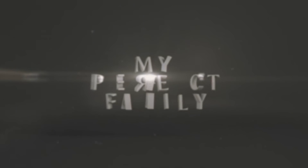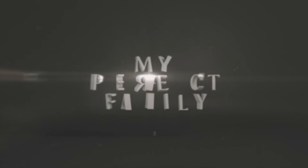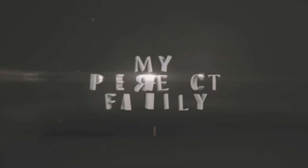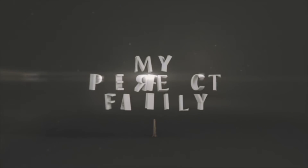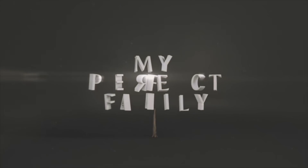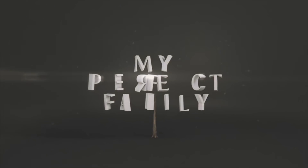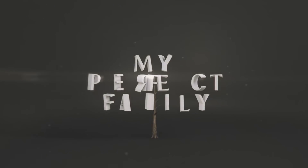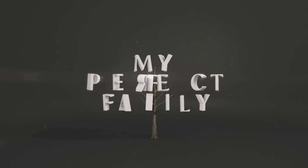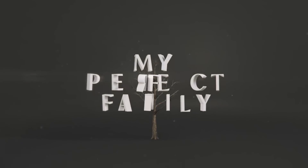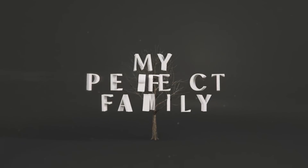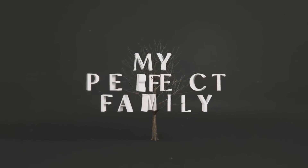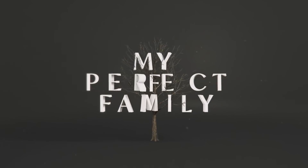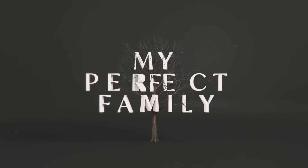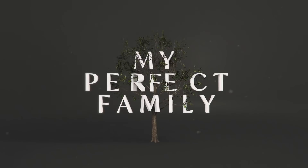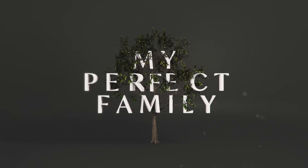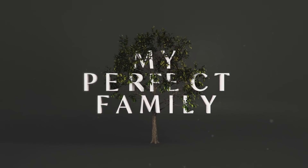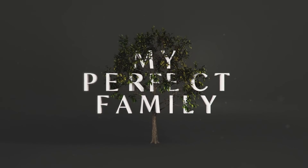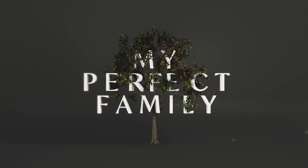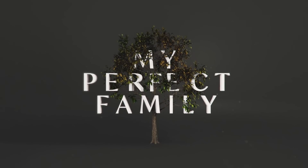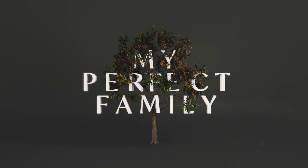www.able.co.nz Copyright Able 2019